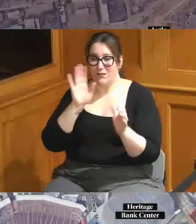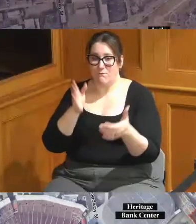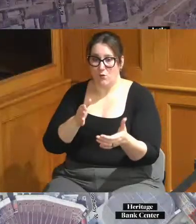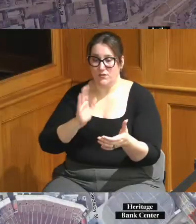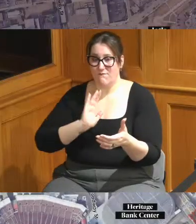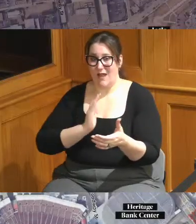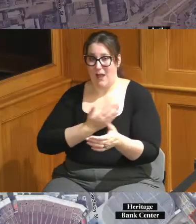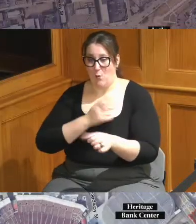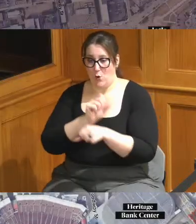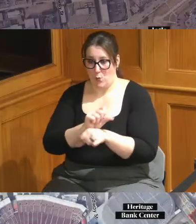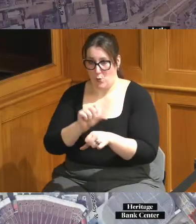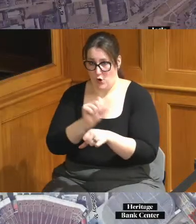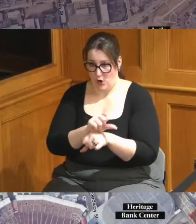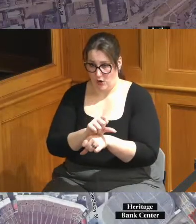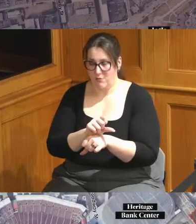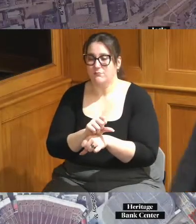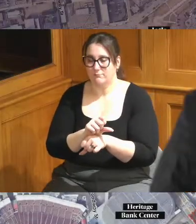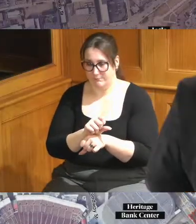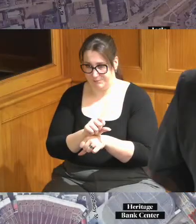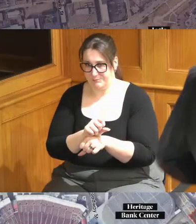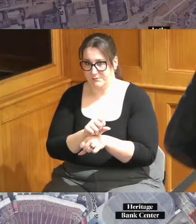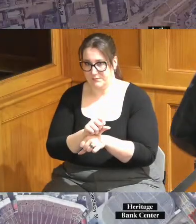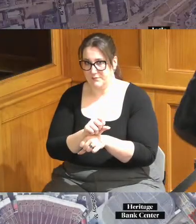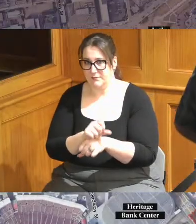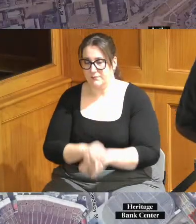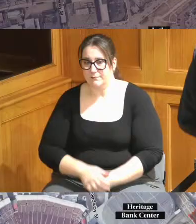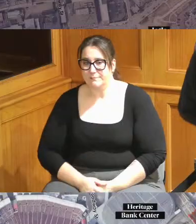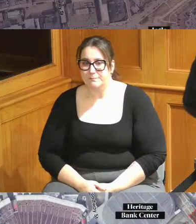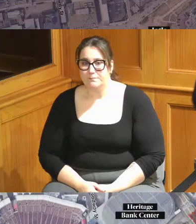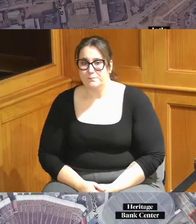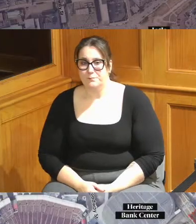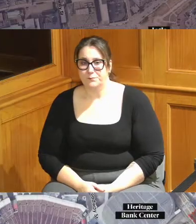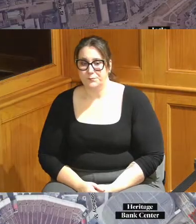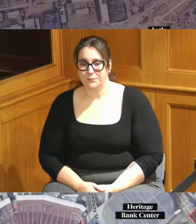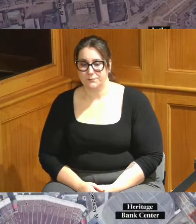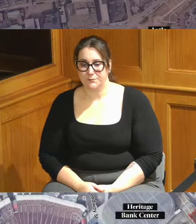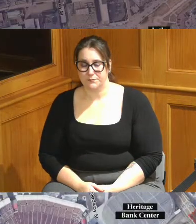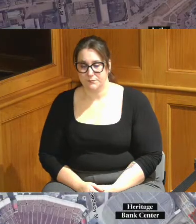development and some of the infrastructure components to achieve a built reality that